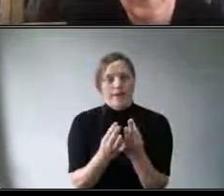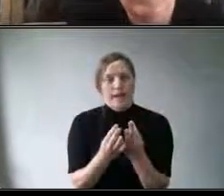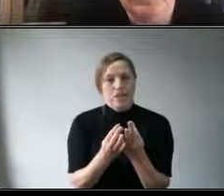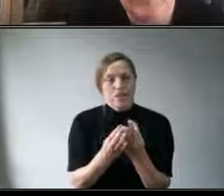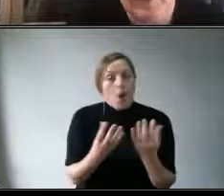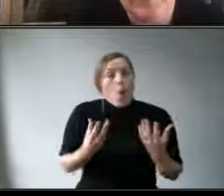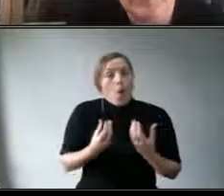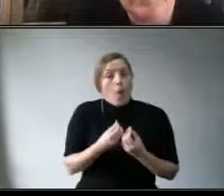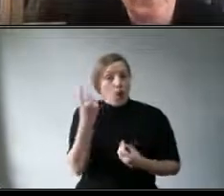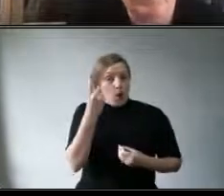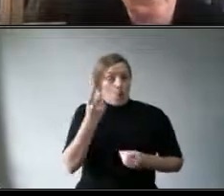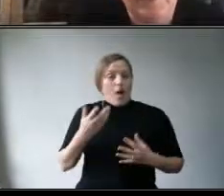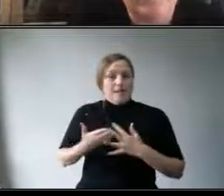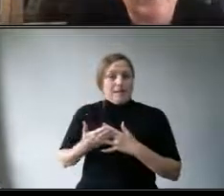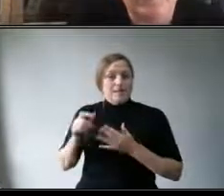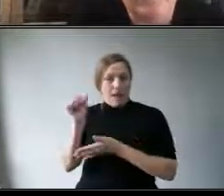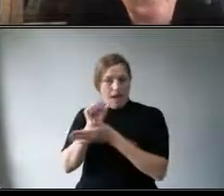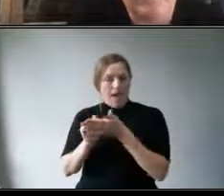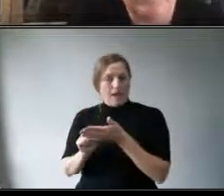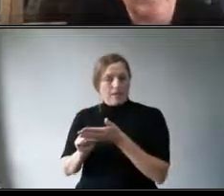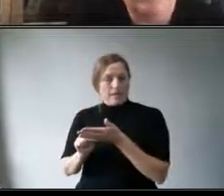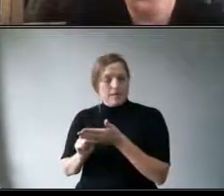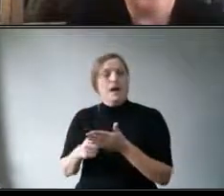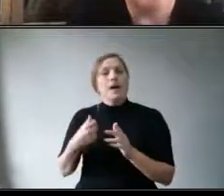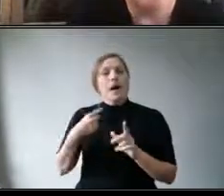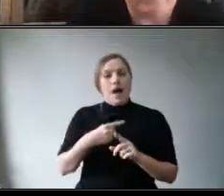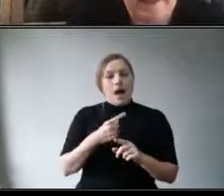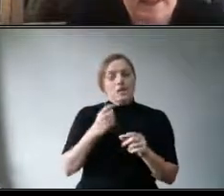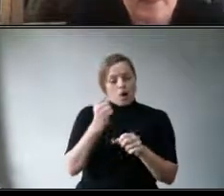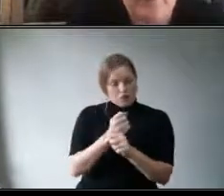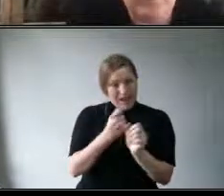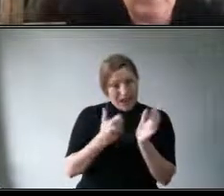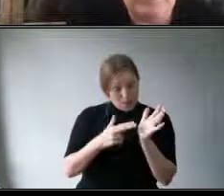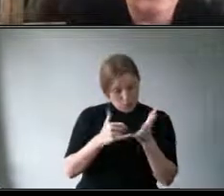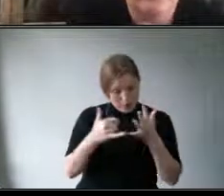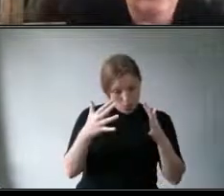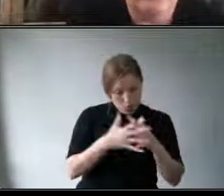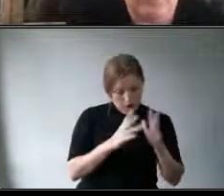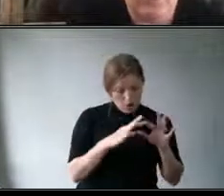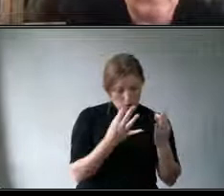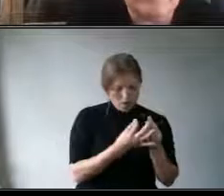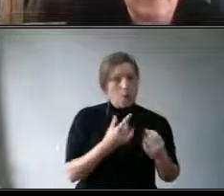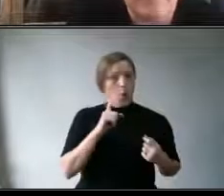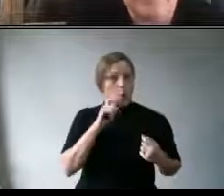um and yeah create new south wales is also going to play a more hands-on run this time